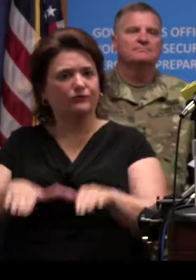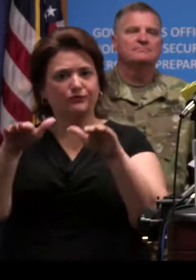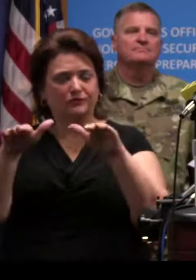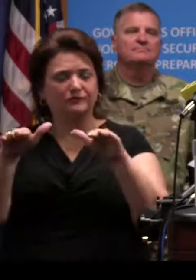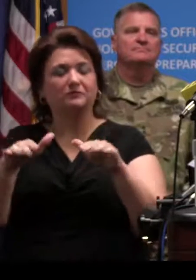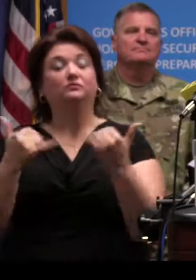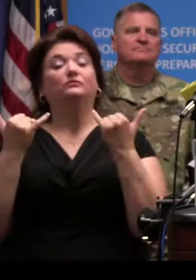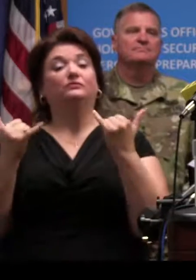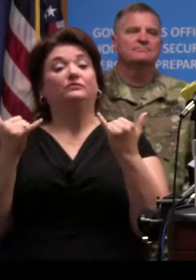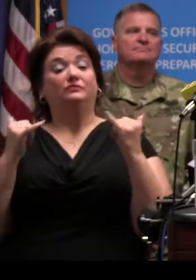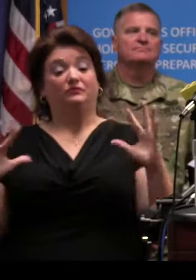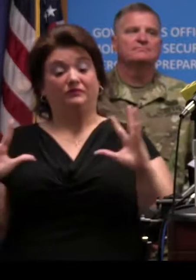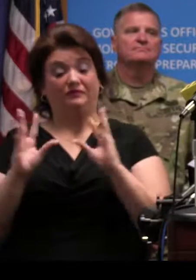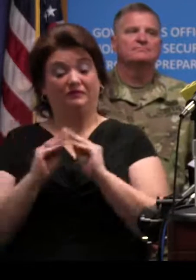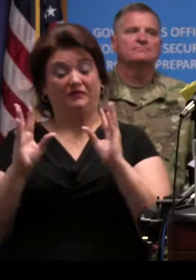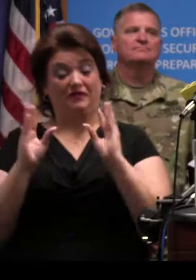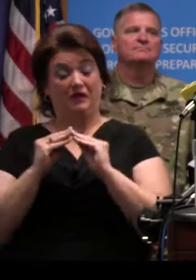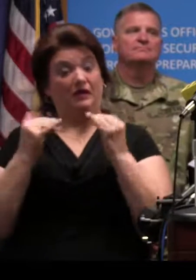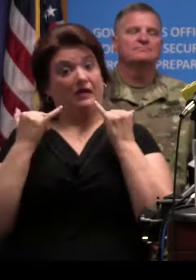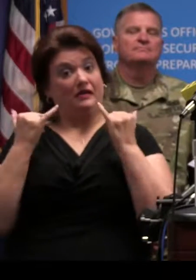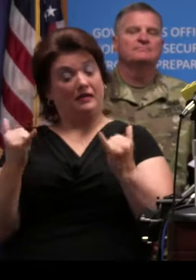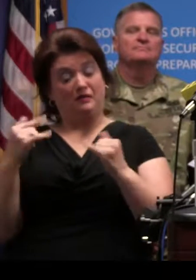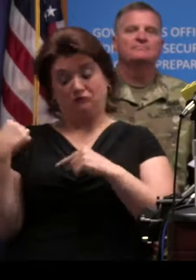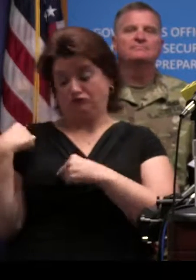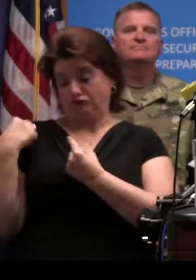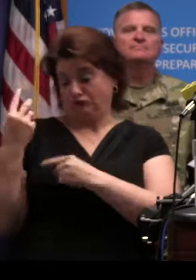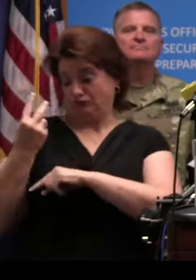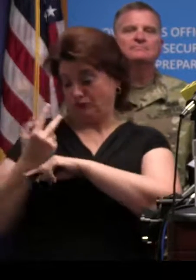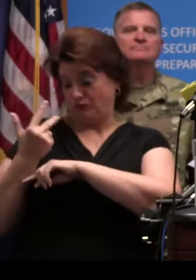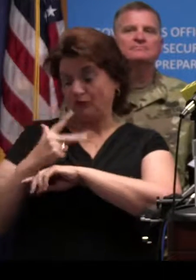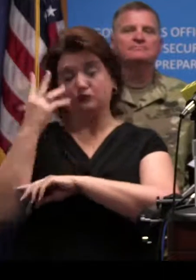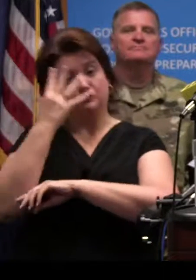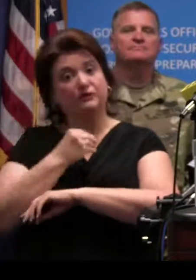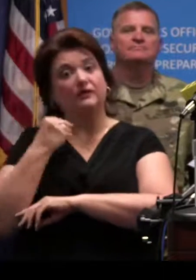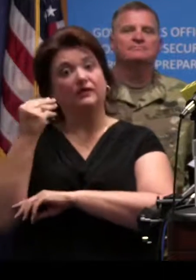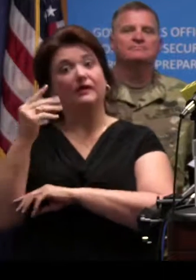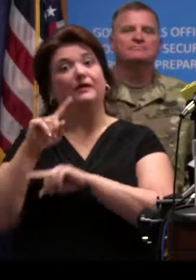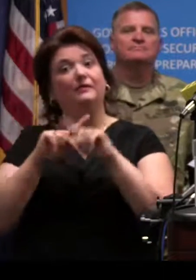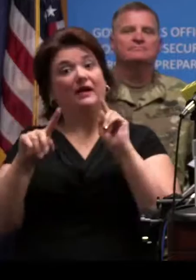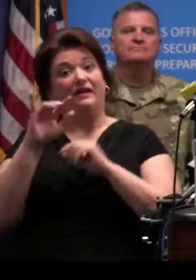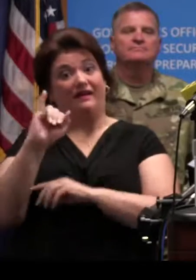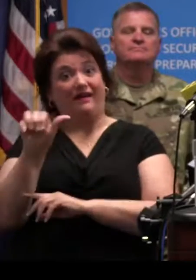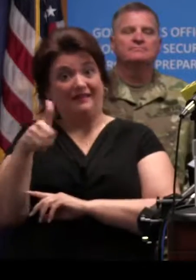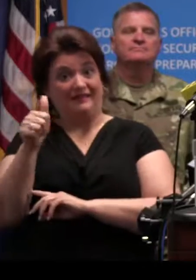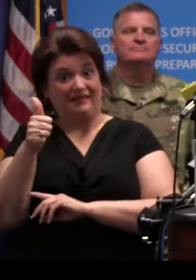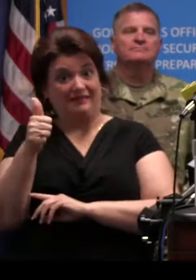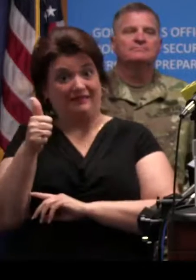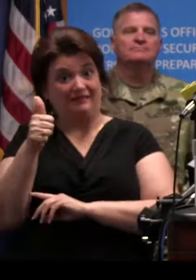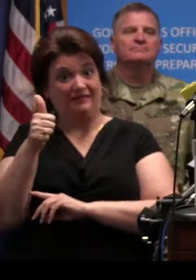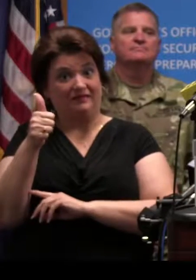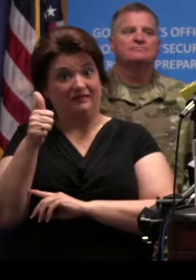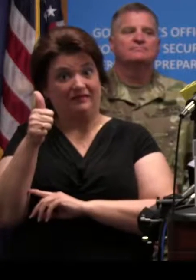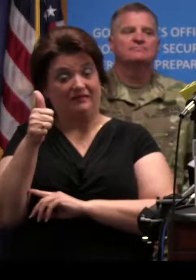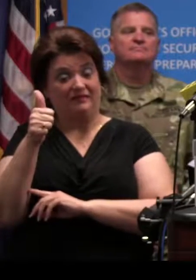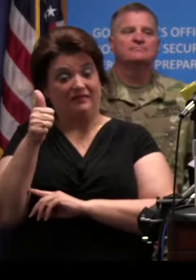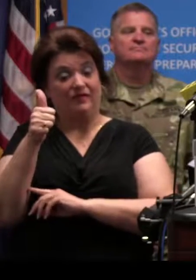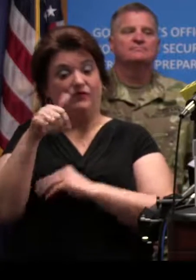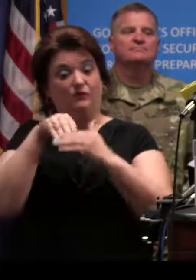we've had much better weather for several days now we still have two enclosed in going into texas